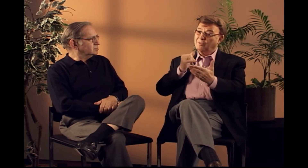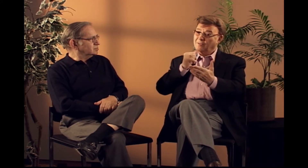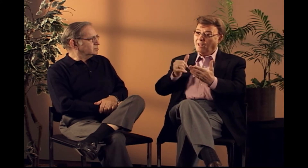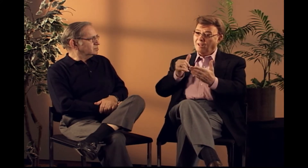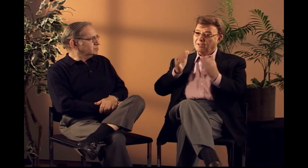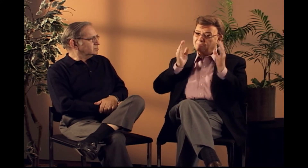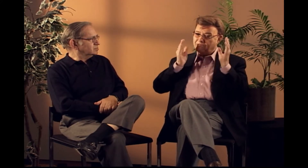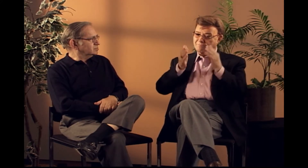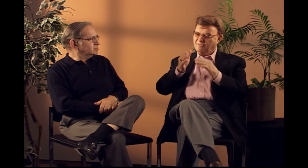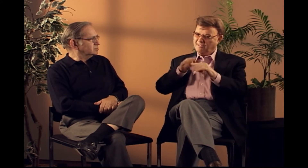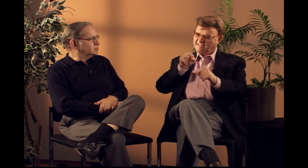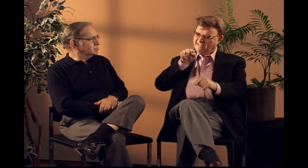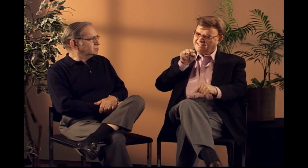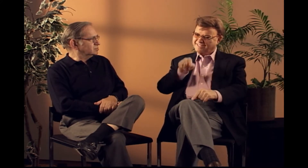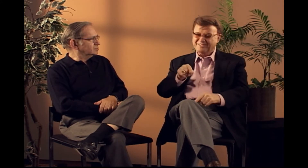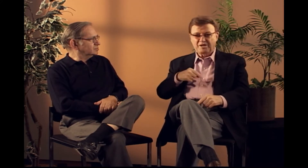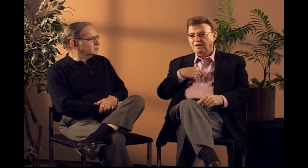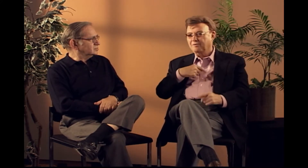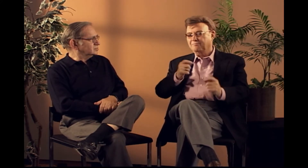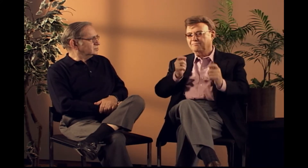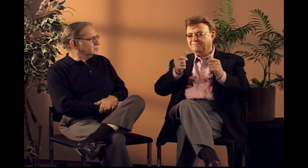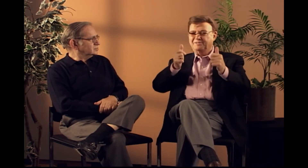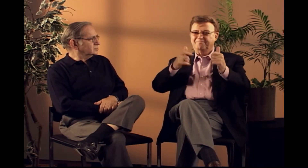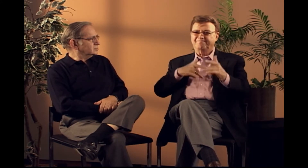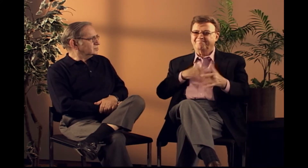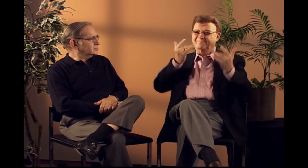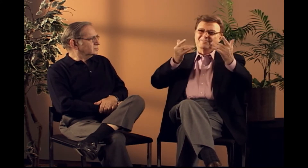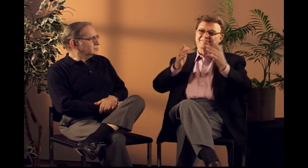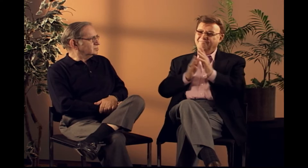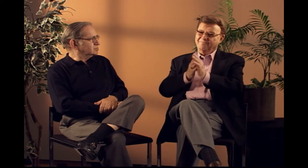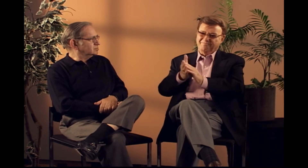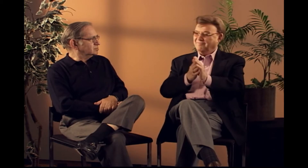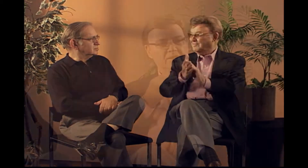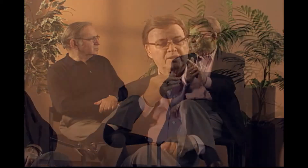to all the different deaf clubs. So your suggestion of why not focus on that idea,